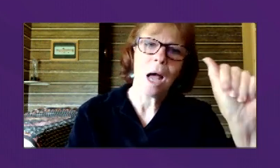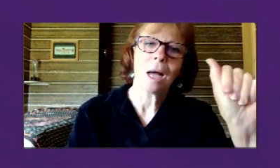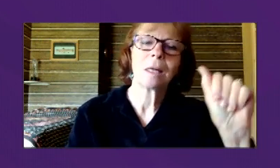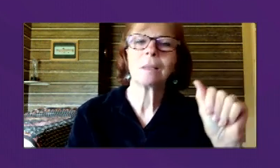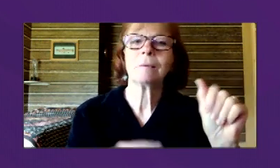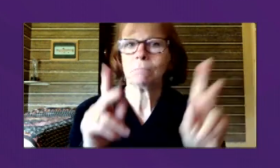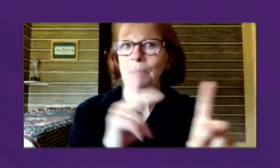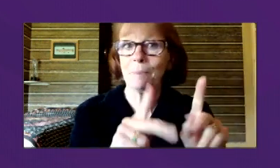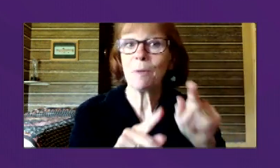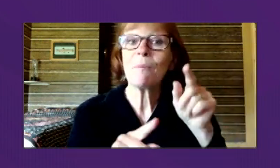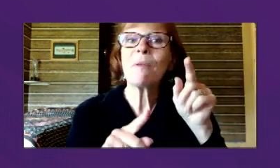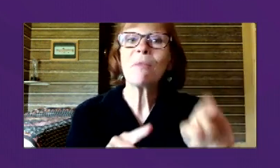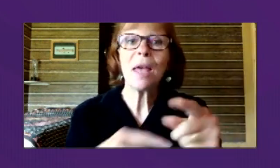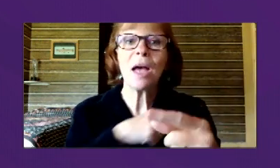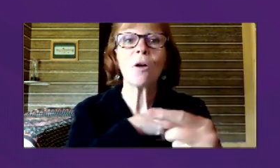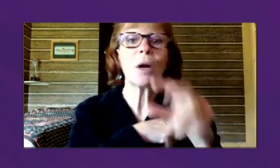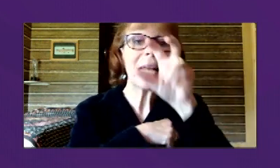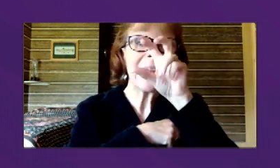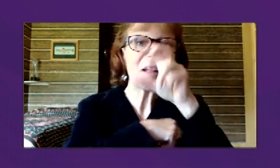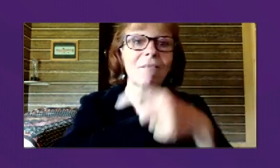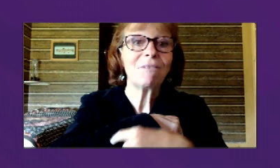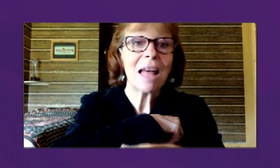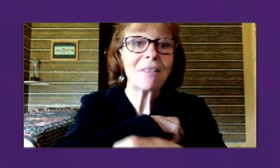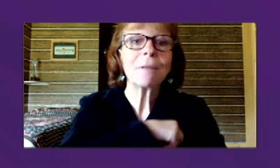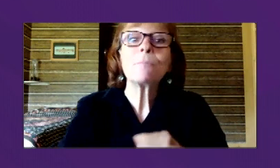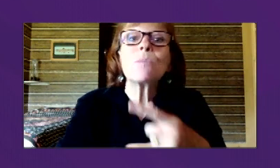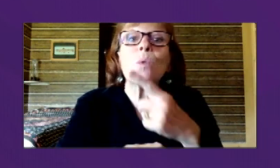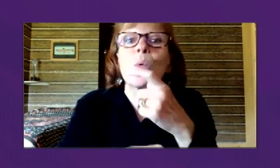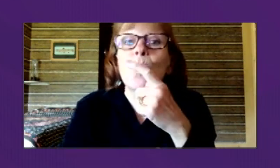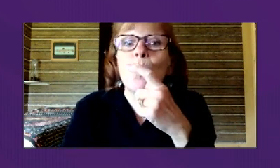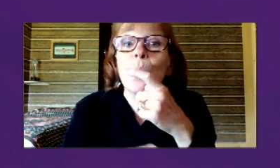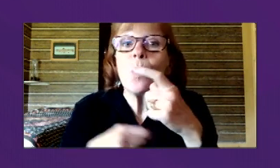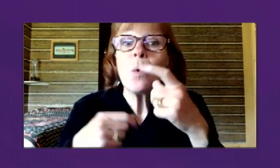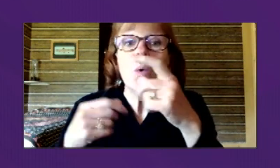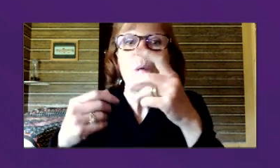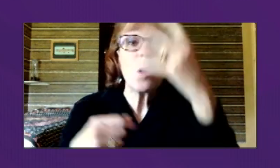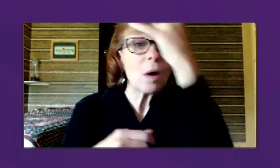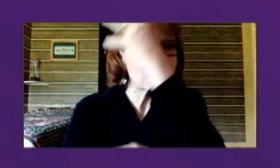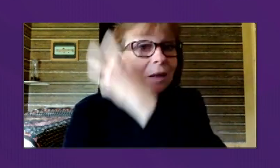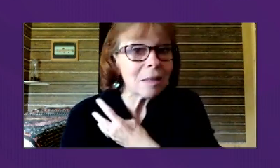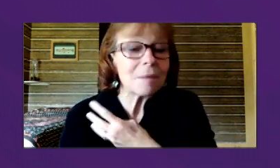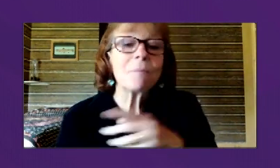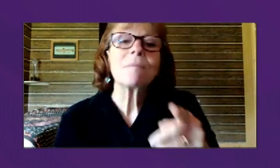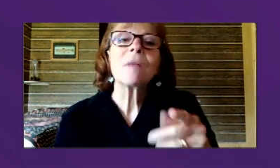headdresses are only worn by tribes of the Great Plains. And each one of the feathers has to be